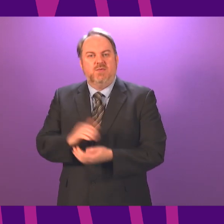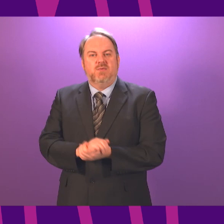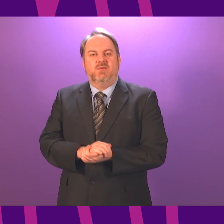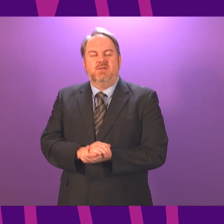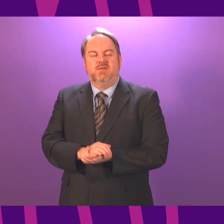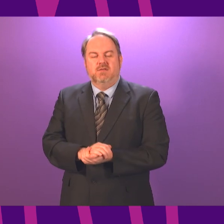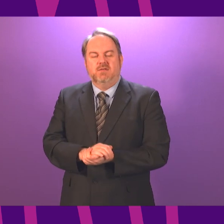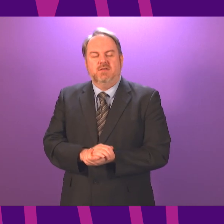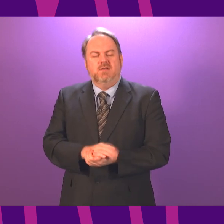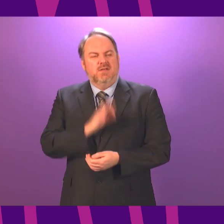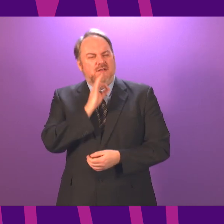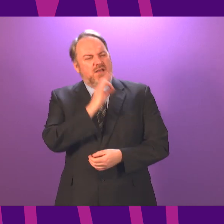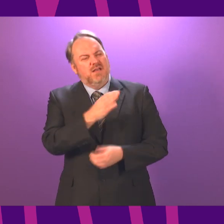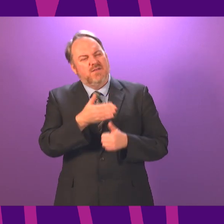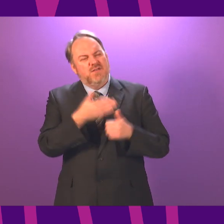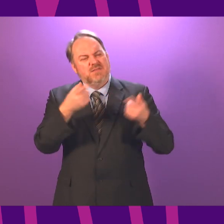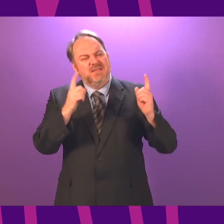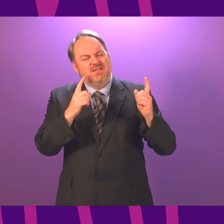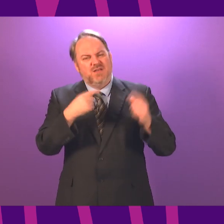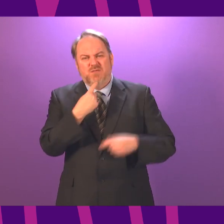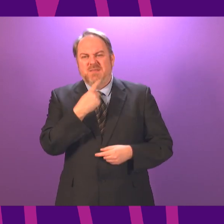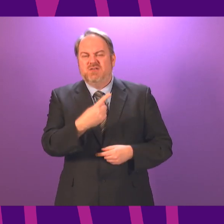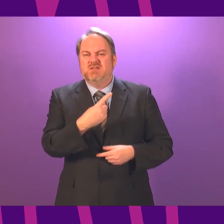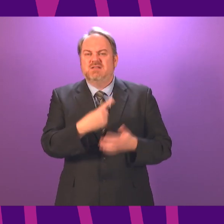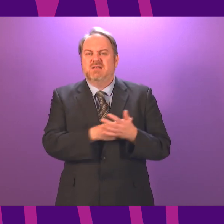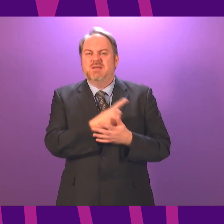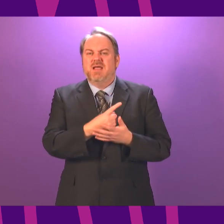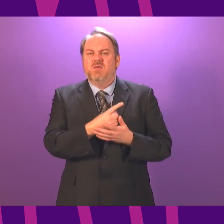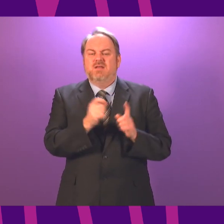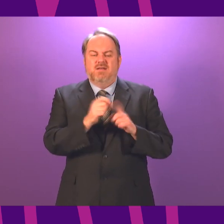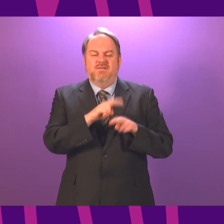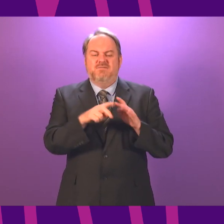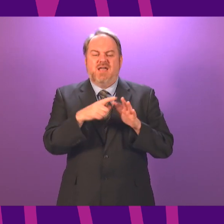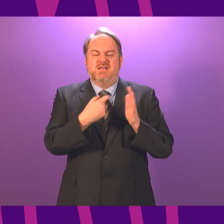The First Minister referred in passing to the production of the Pfizer Covid-19 vaccine